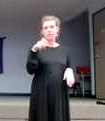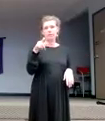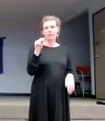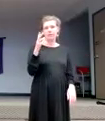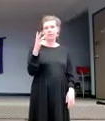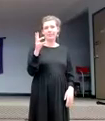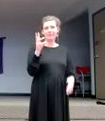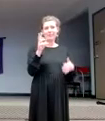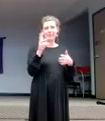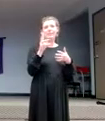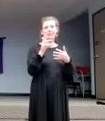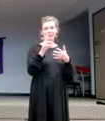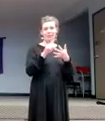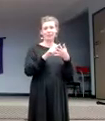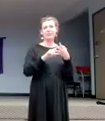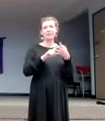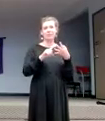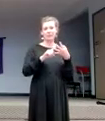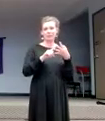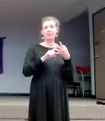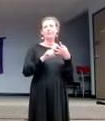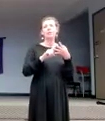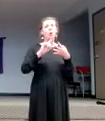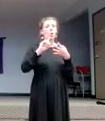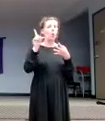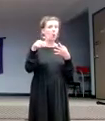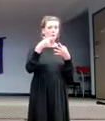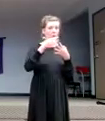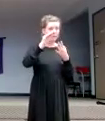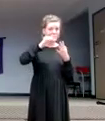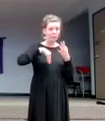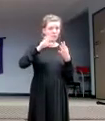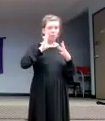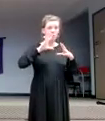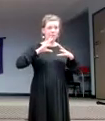16th. So only completed Right of Entry forms are going to be accepted today. So we that